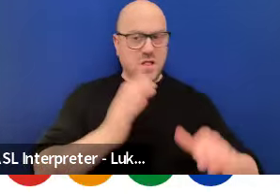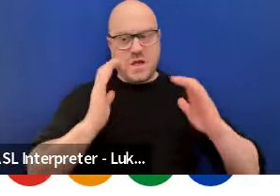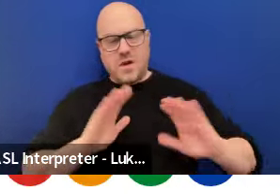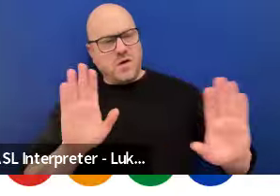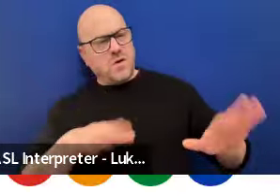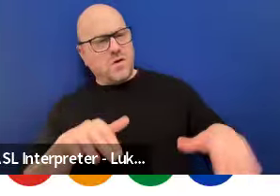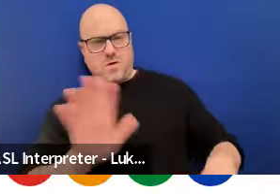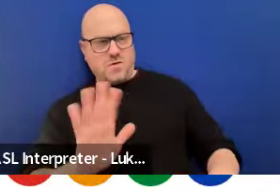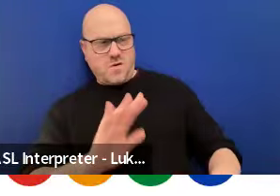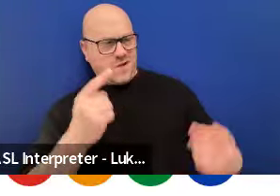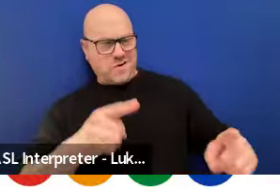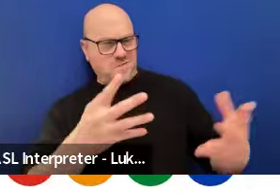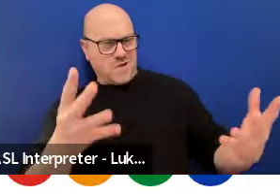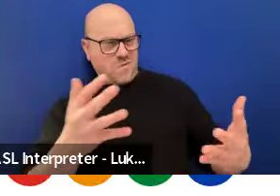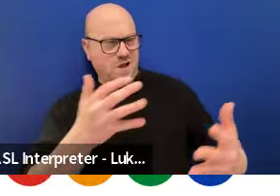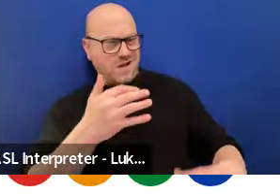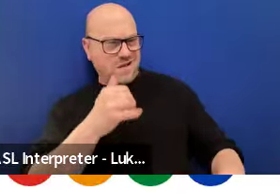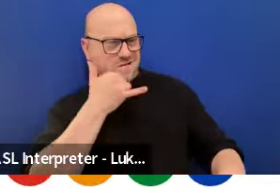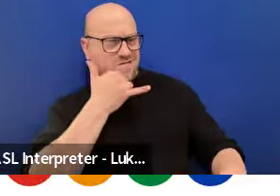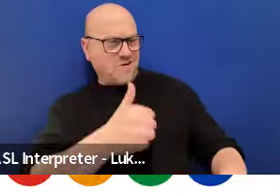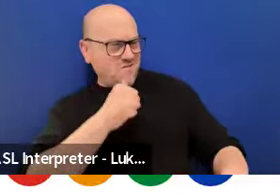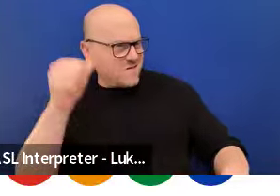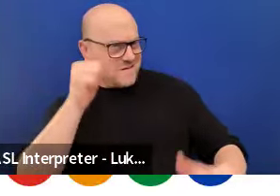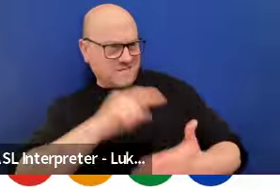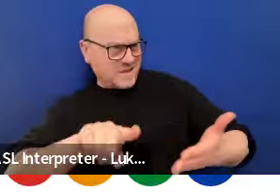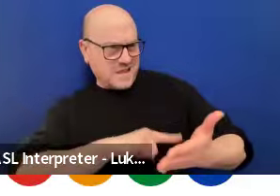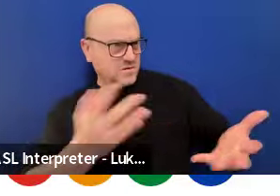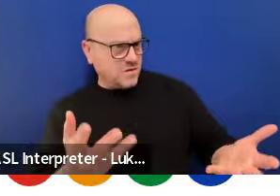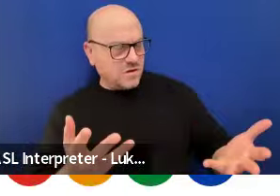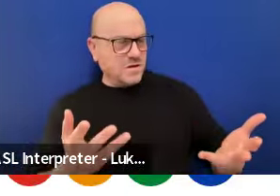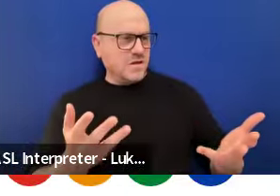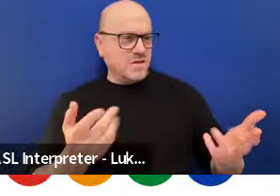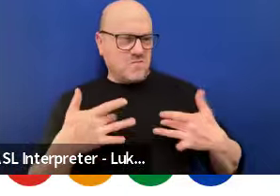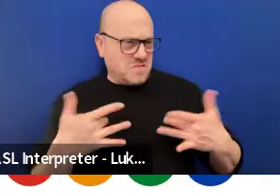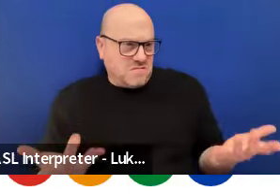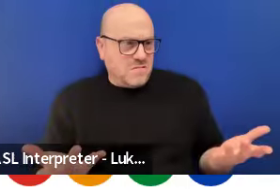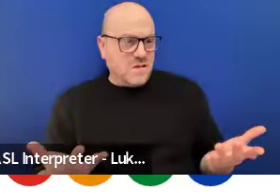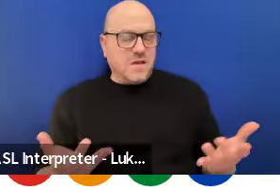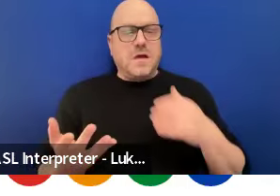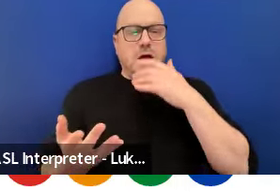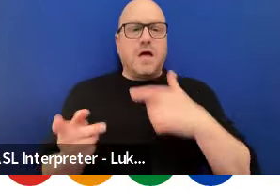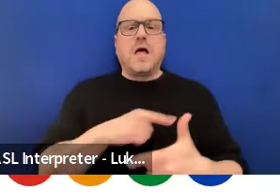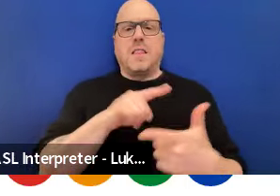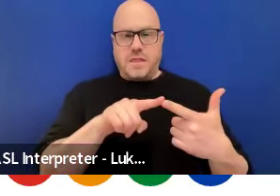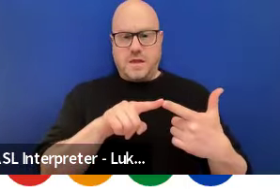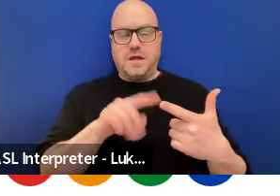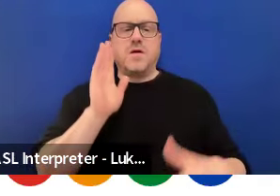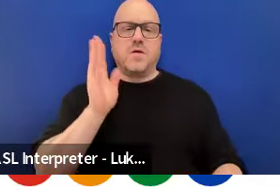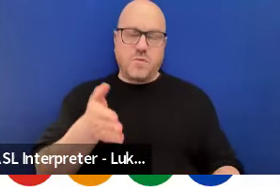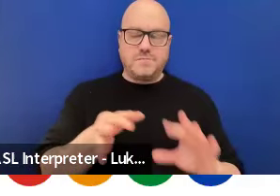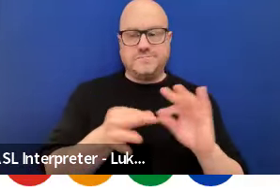GET THE 60-MINUTE CALL SAYING THEY ARE ON THE WAY. AND THE CONSUMER WILL CALL AND SAY I DON'T KNOW WHAT IS GOING ON. I CALLED LAST NIGHT.